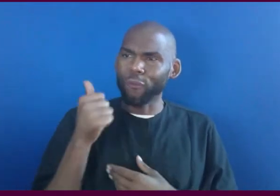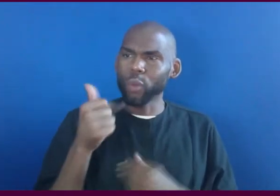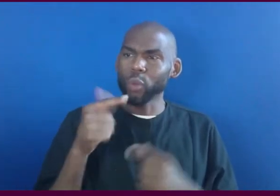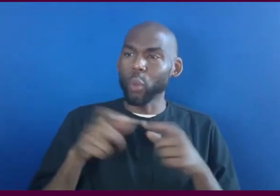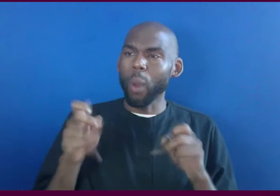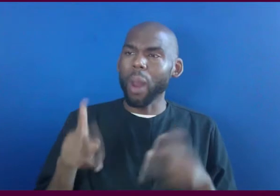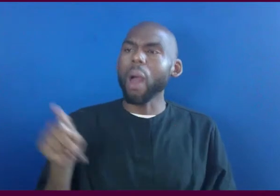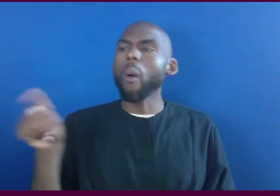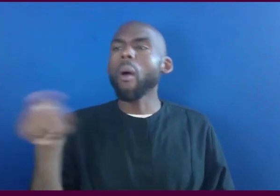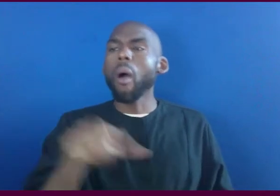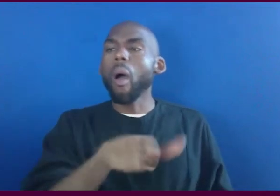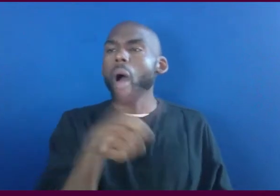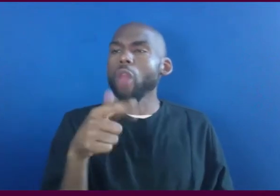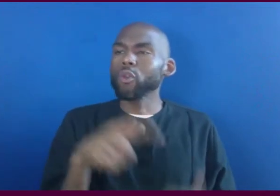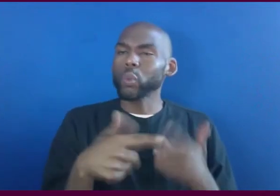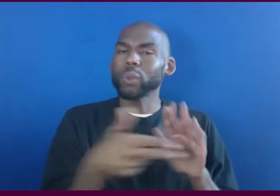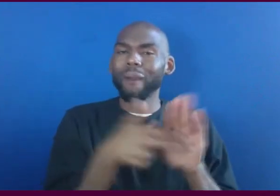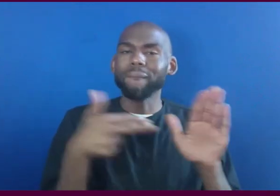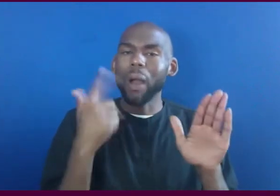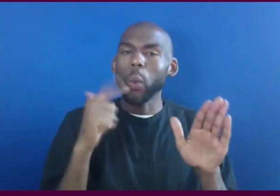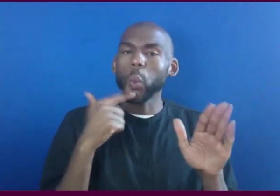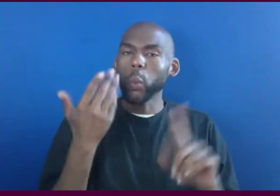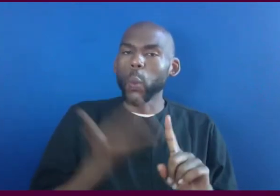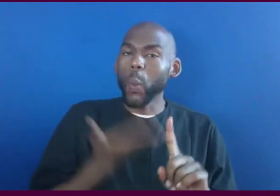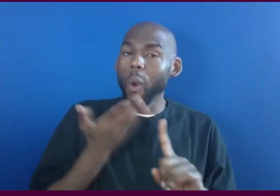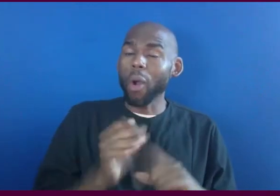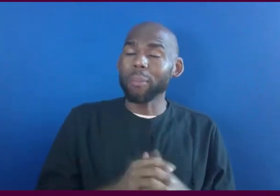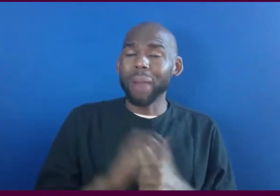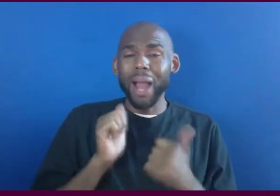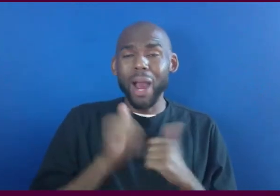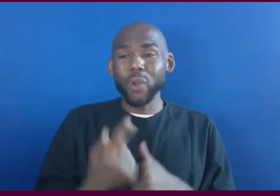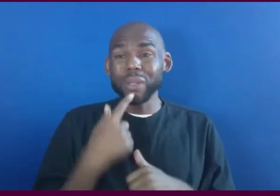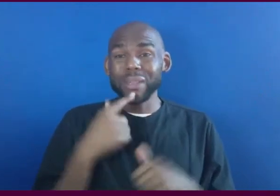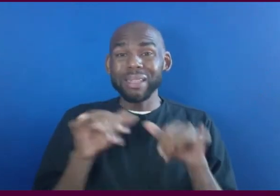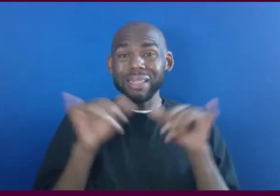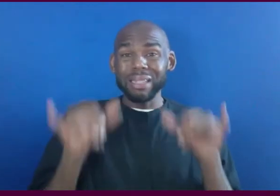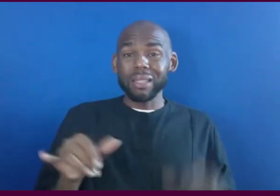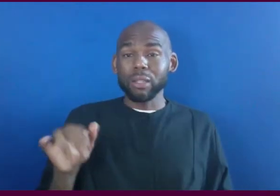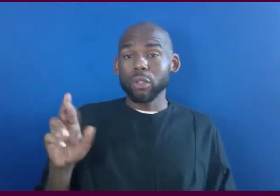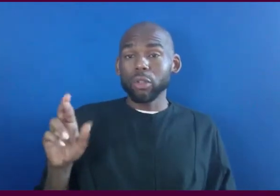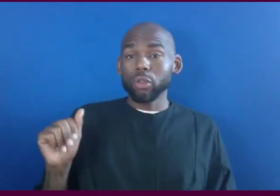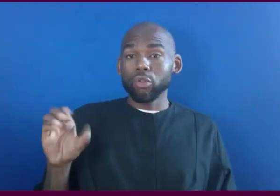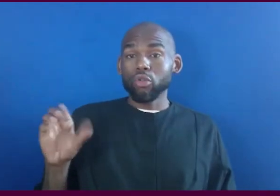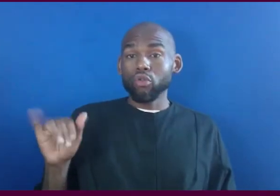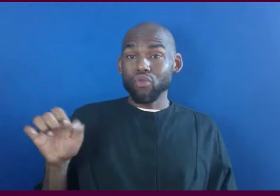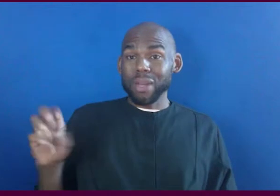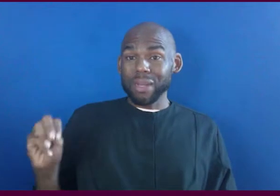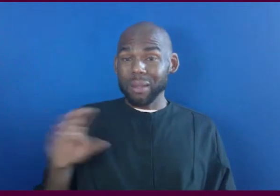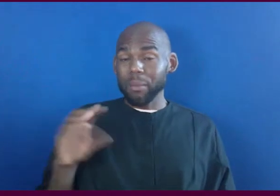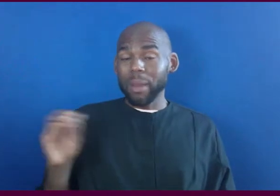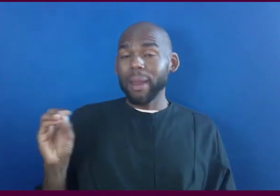define who you are. How would you say that the systems of racism and ableism are interconnected?